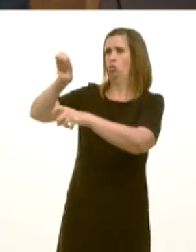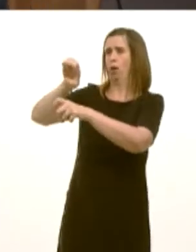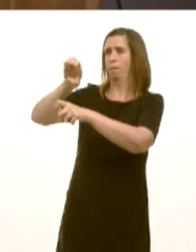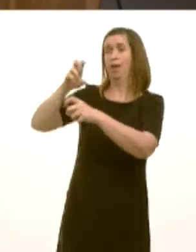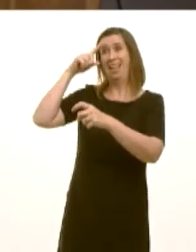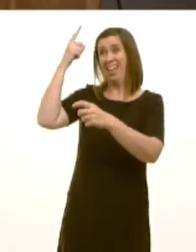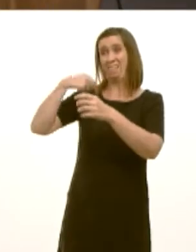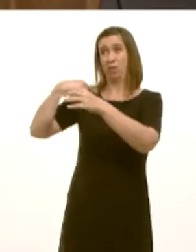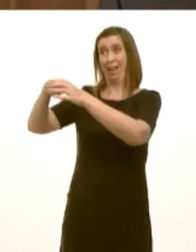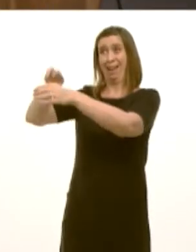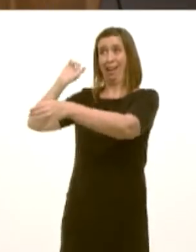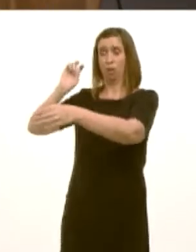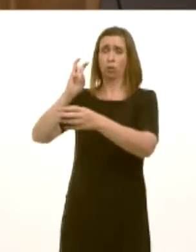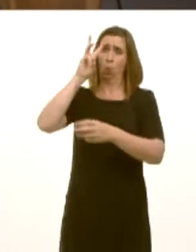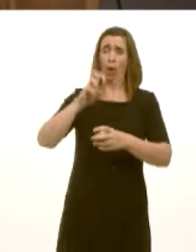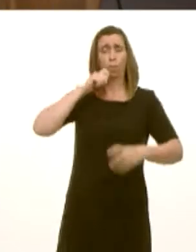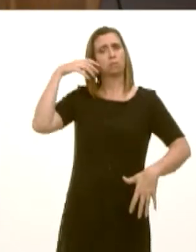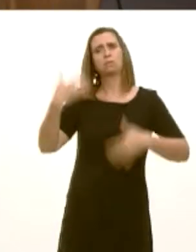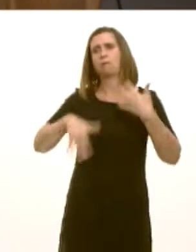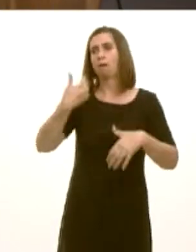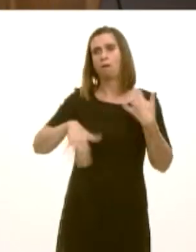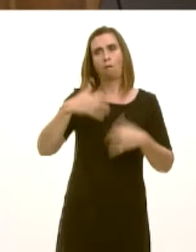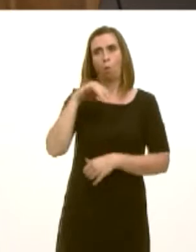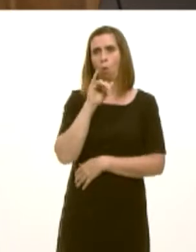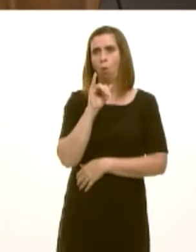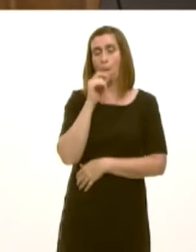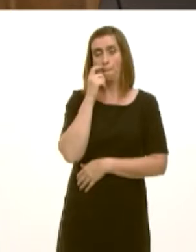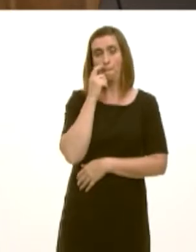I mean, if you look at Flintshire, it has done very well indeed through EU membership,